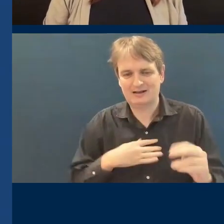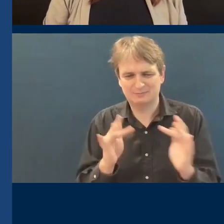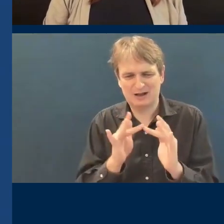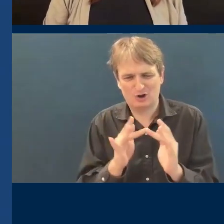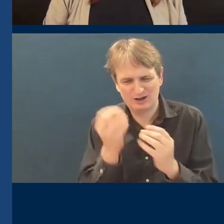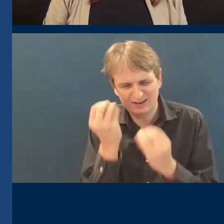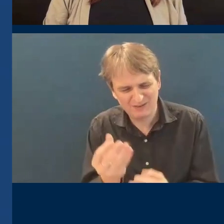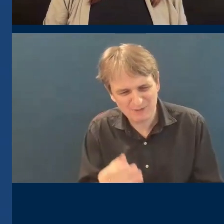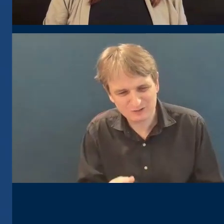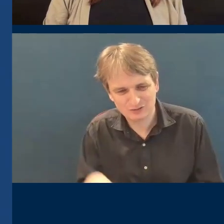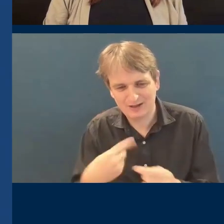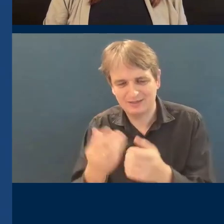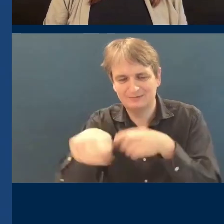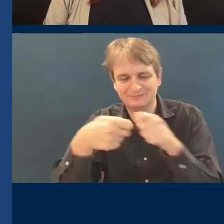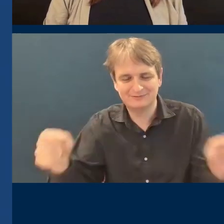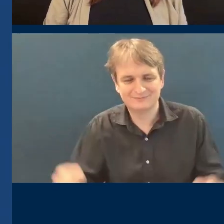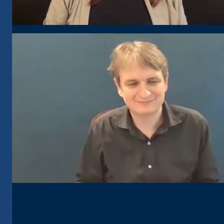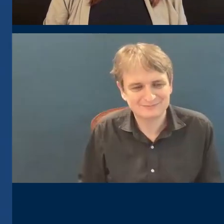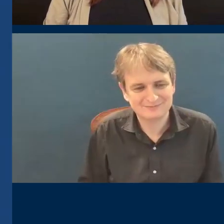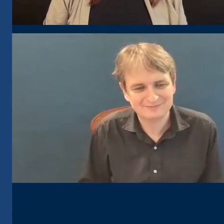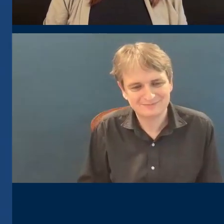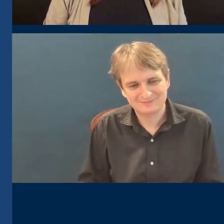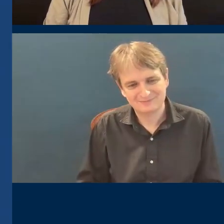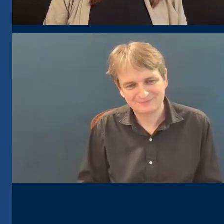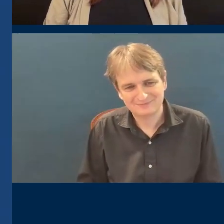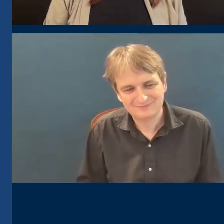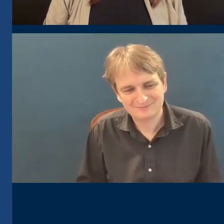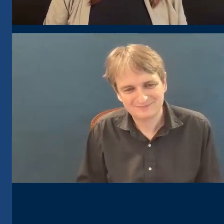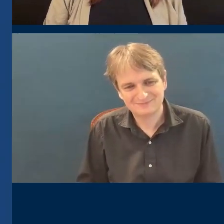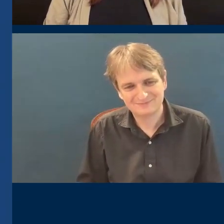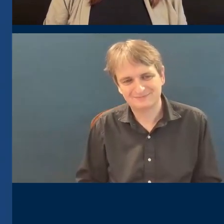So I think in the last slide is my contact information.